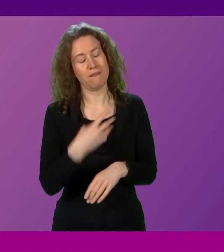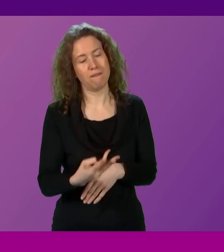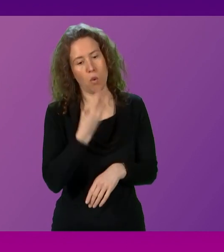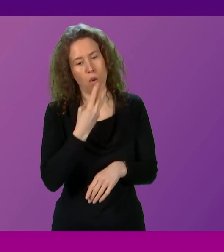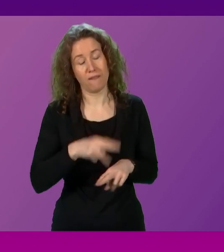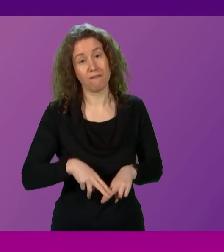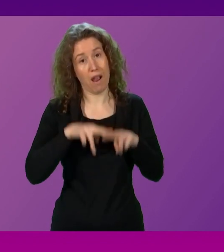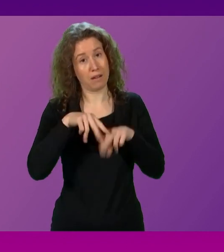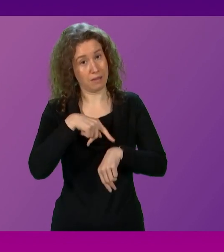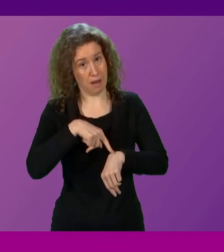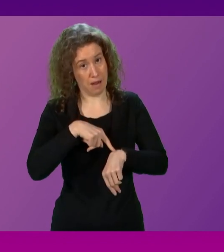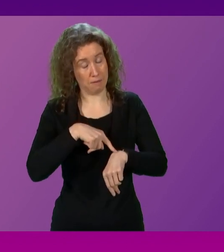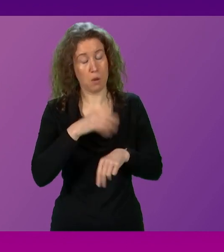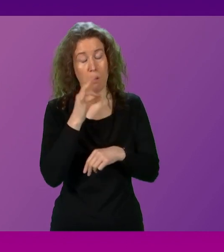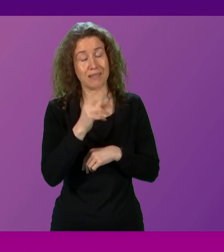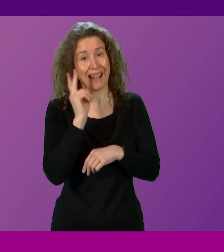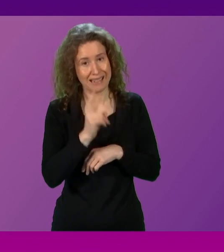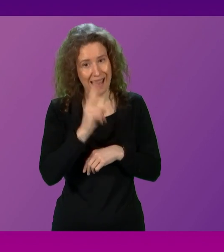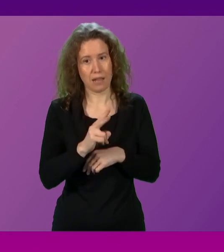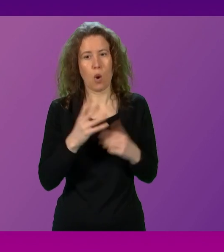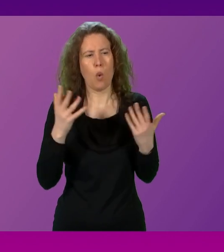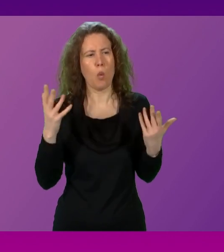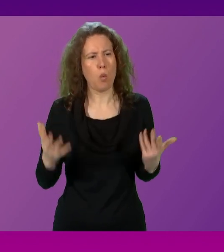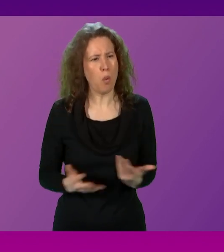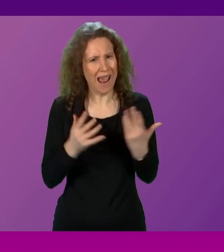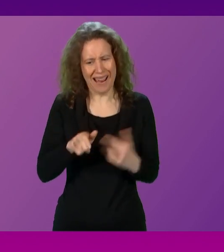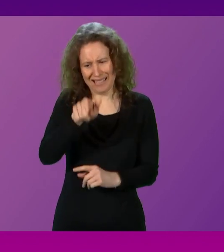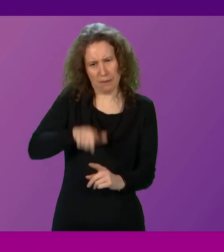and final opportunity to ask it again: where is this double rapist at the